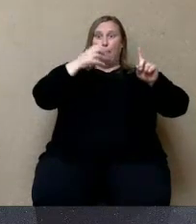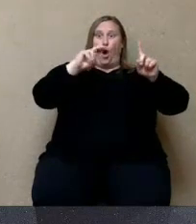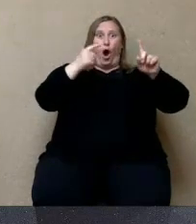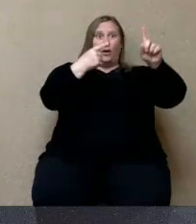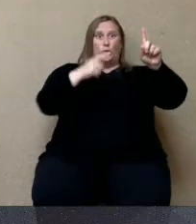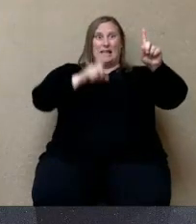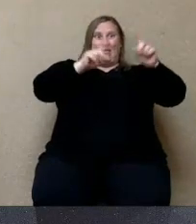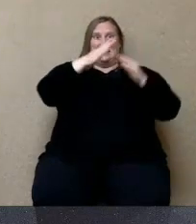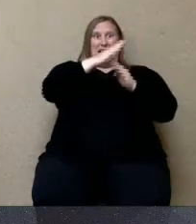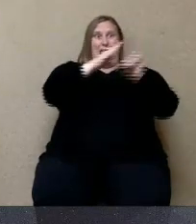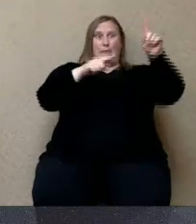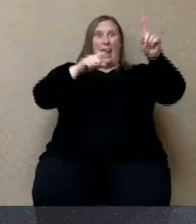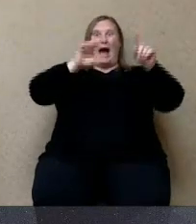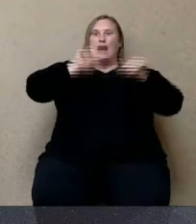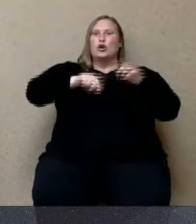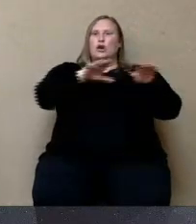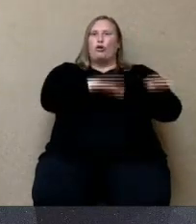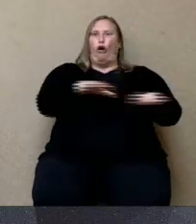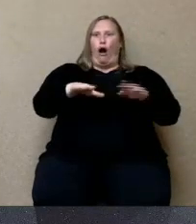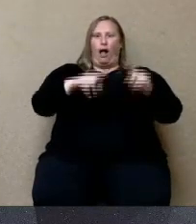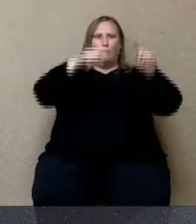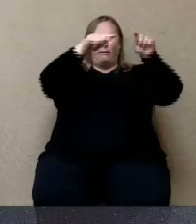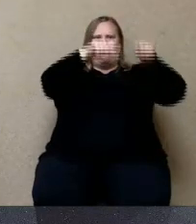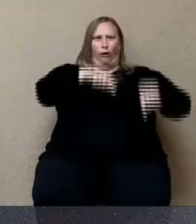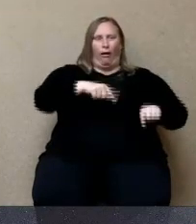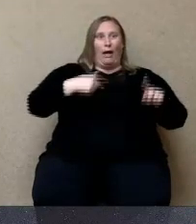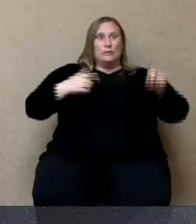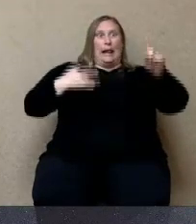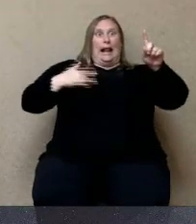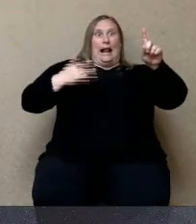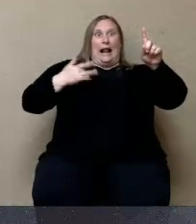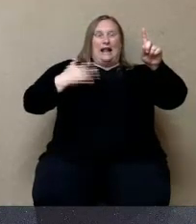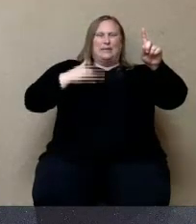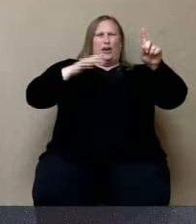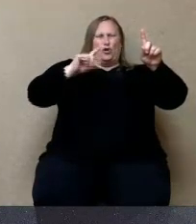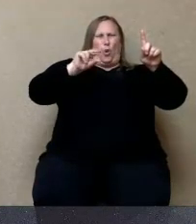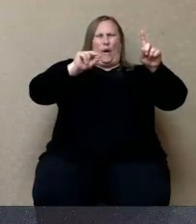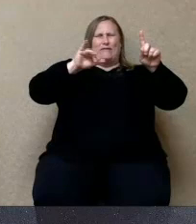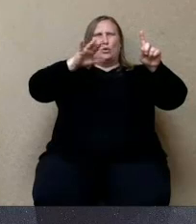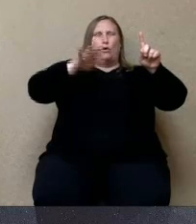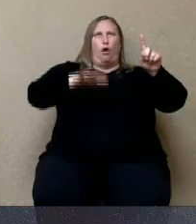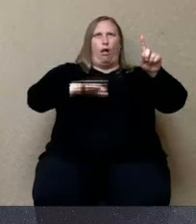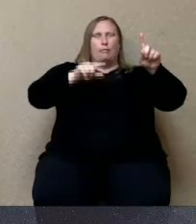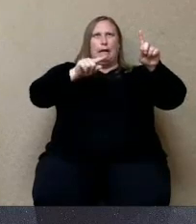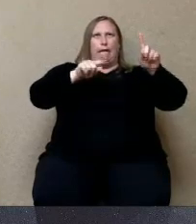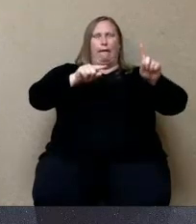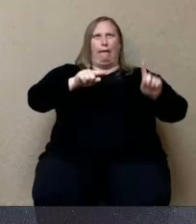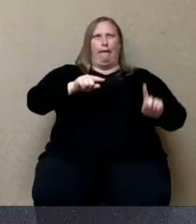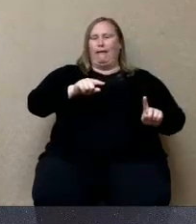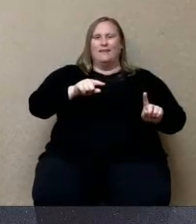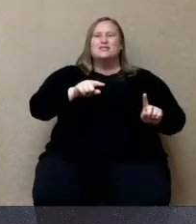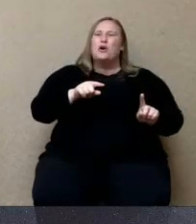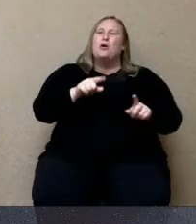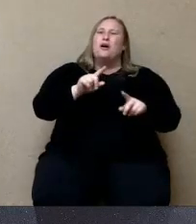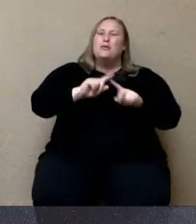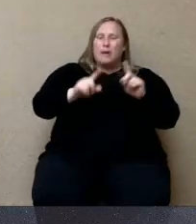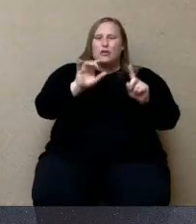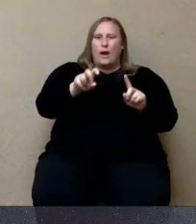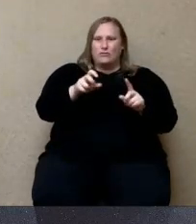I couldn't calm my brain down. So, I think that's the other thing that's interesting about it is you have to have some really intense control over